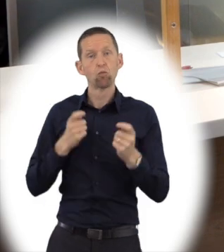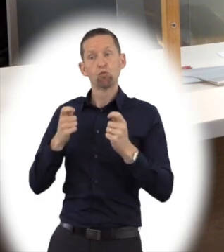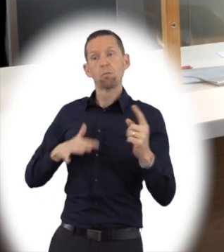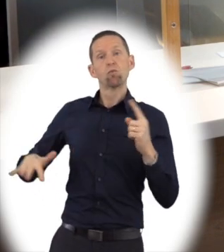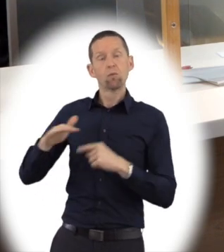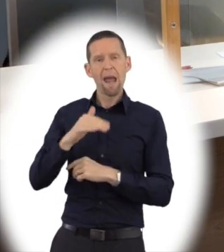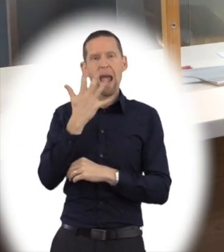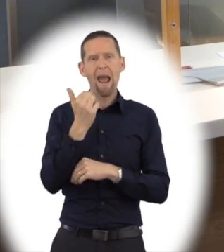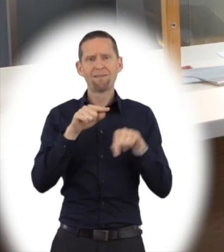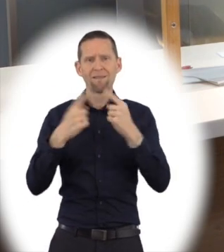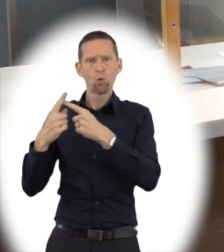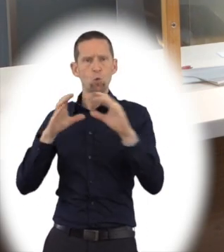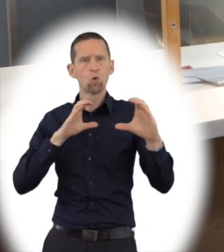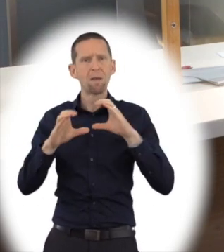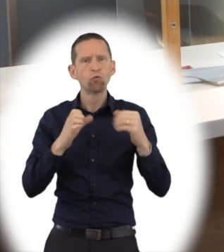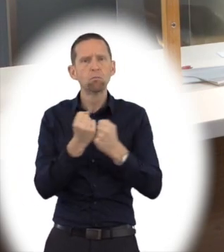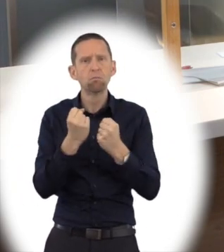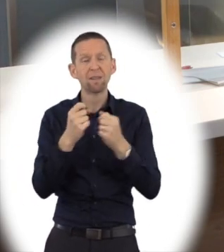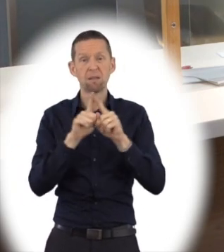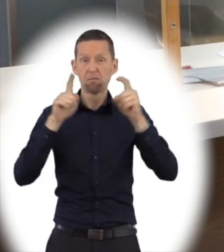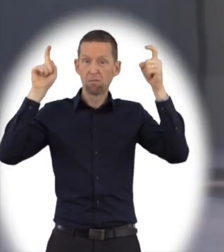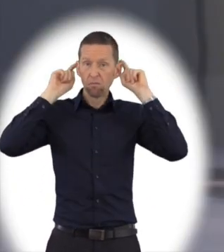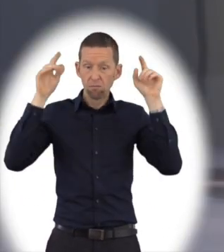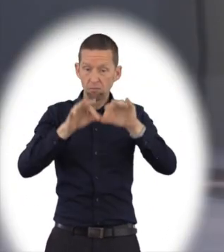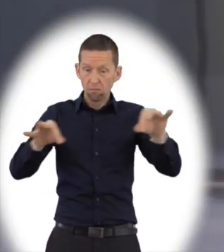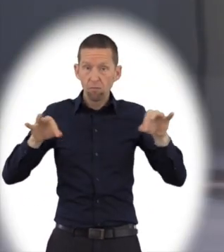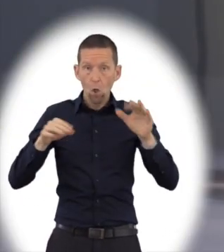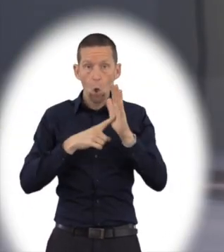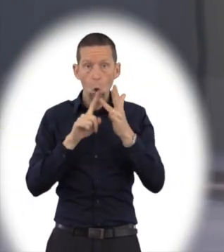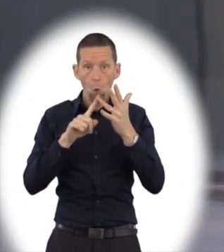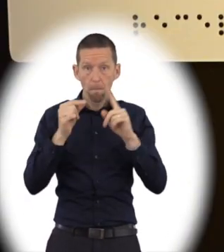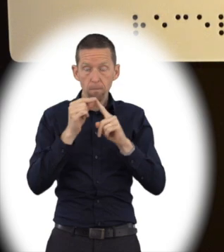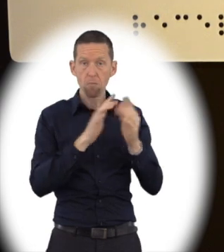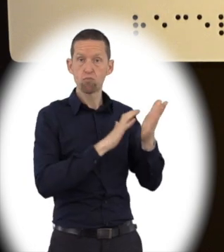The reception area contains a number of communication aids, including a hearing loop, Braille signage